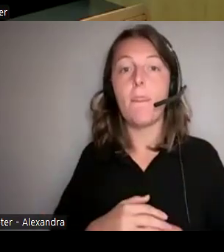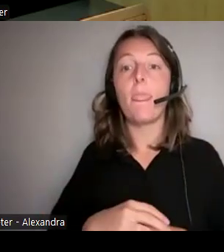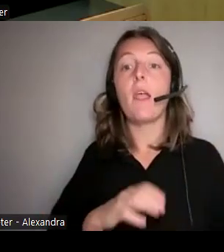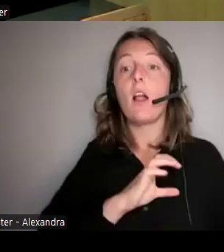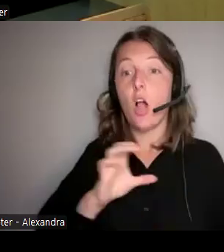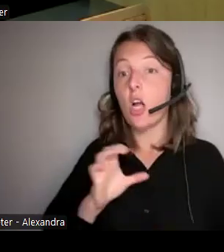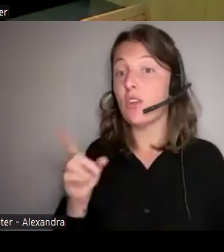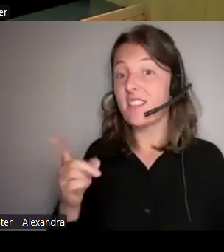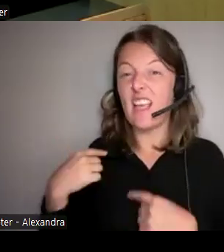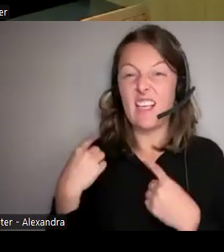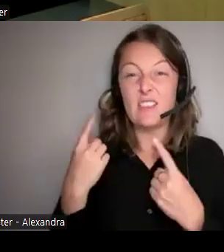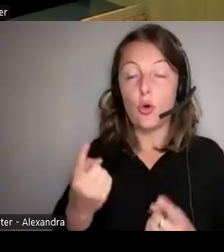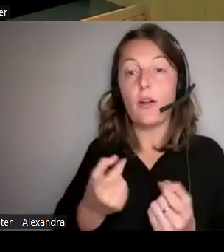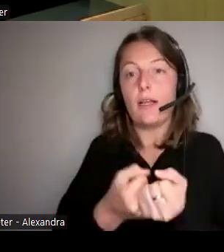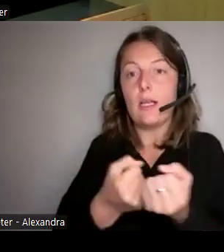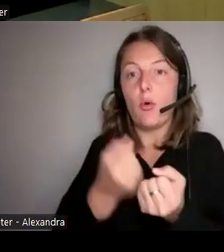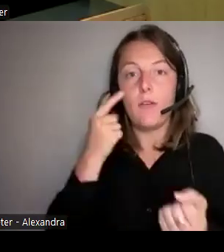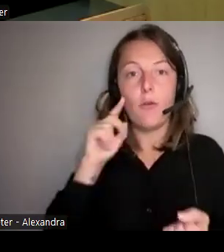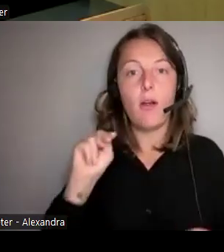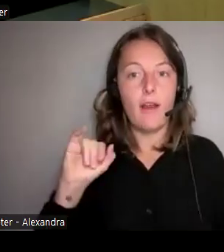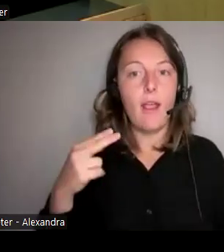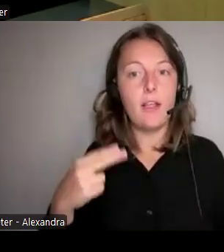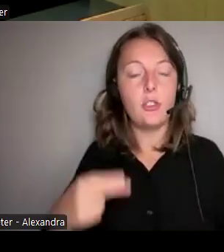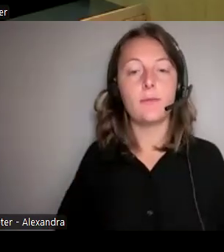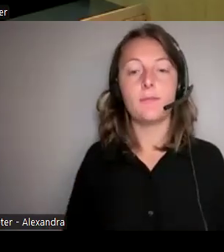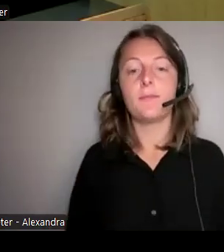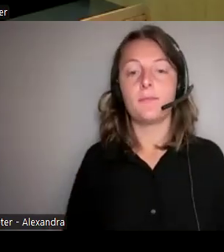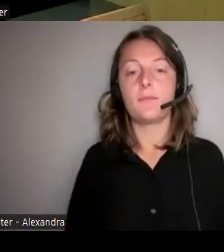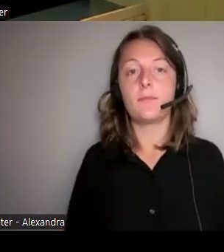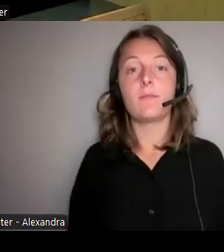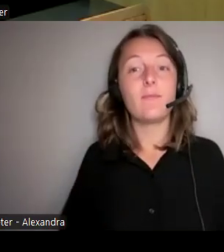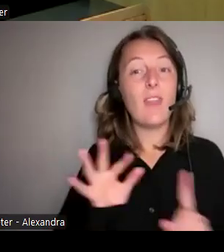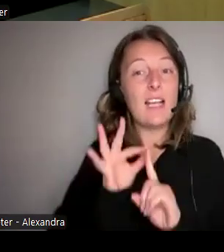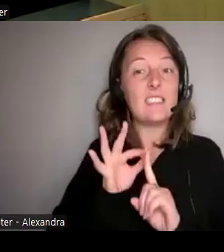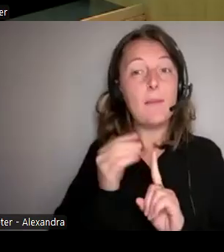Congress has been historically highly supportive of NIH. Um, with the exception of a few periods